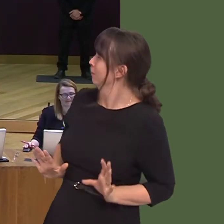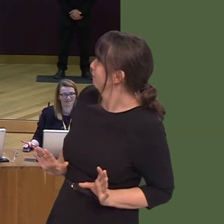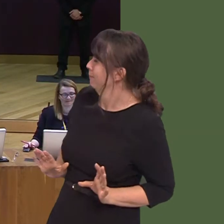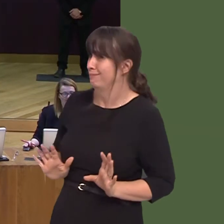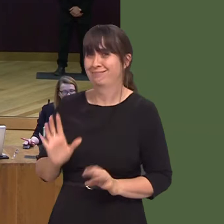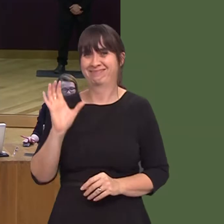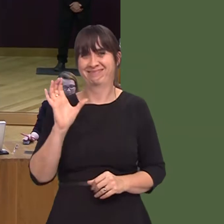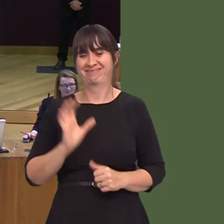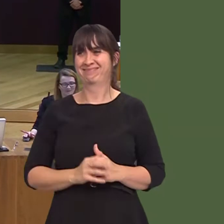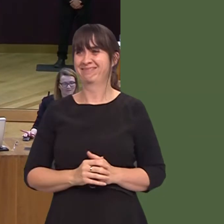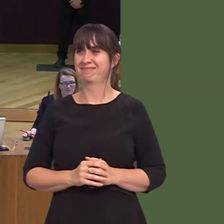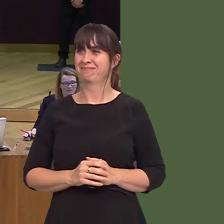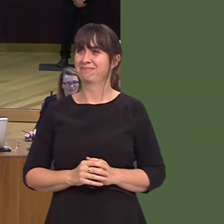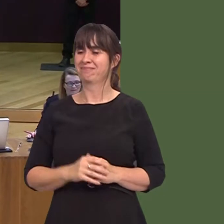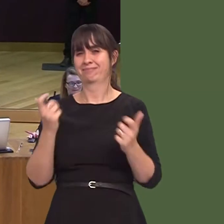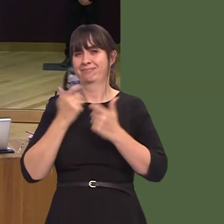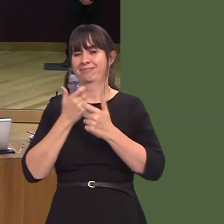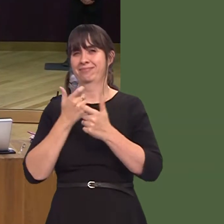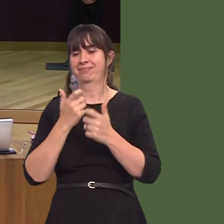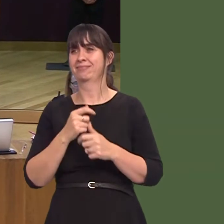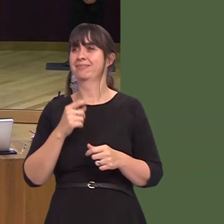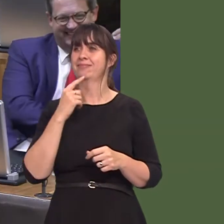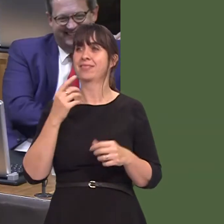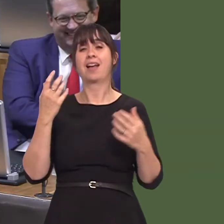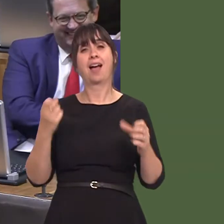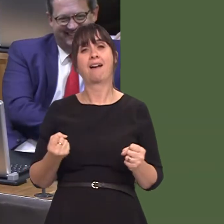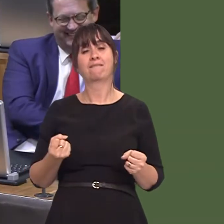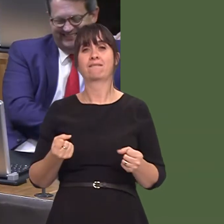The sector is typified by highly skilled, highly paid jobs and above average productivity,